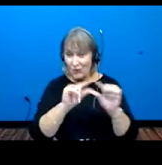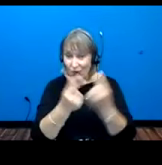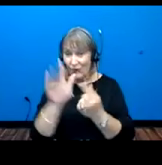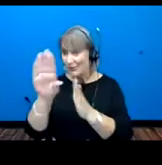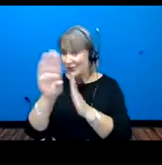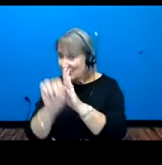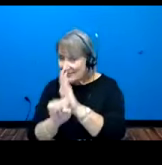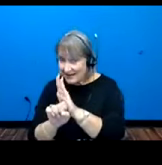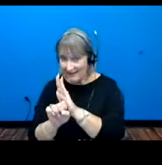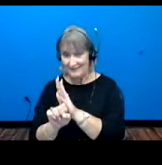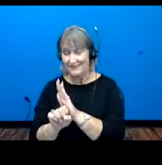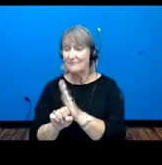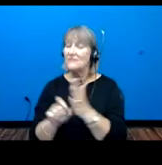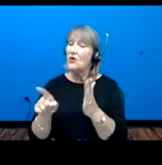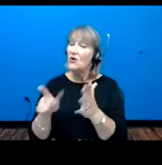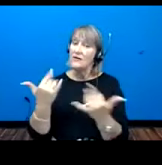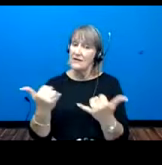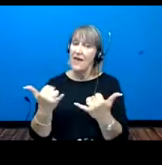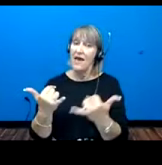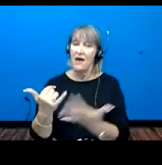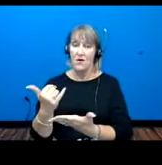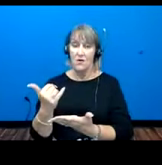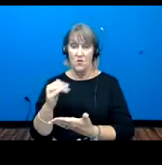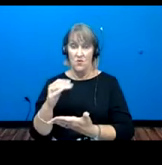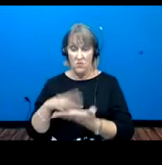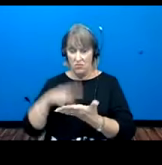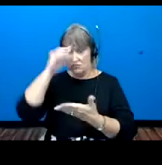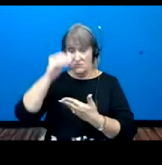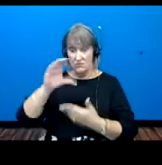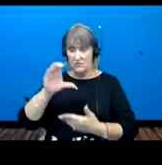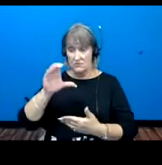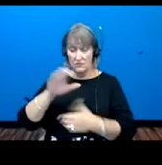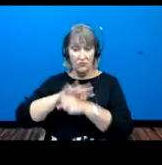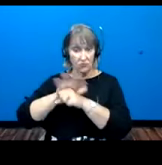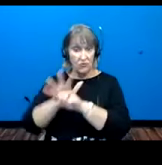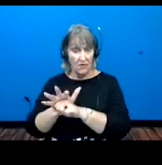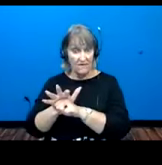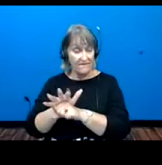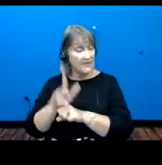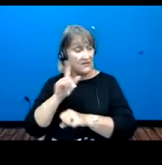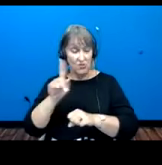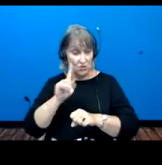the guidance from the CDC. Any of your channels, social media, it can include Twitter, Facebook, Instagram,